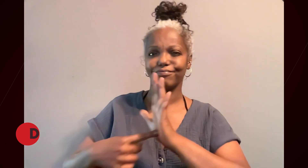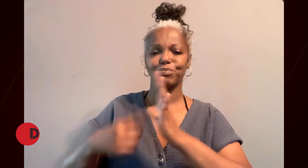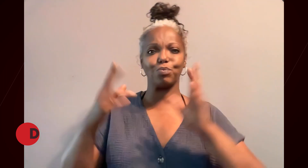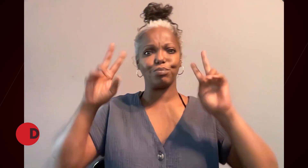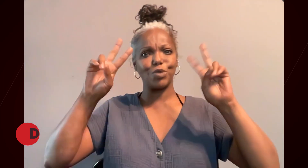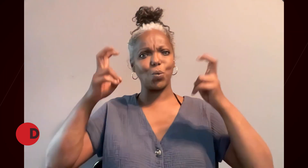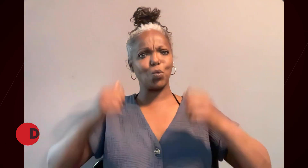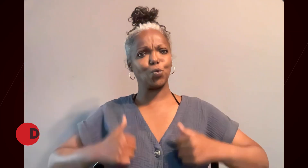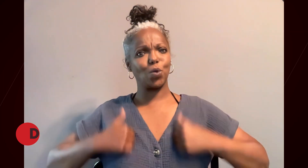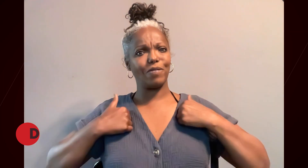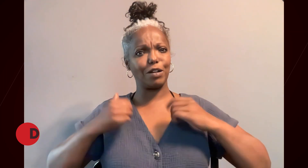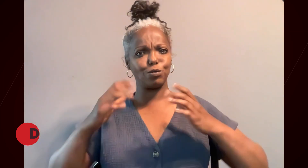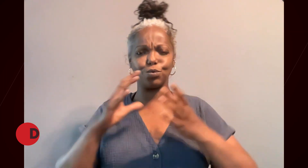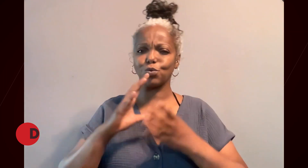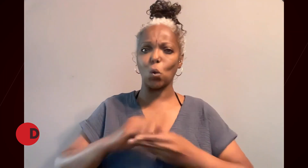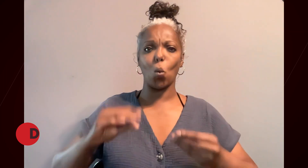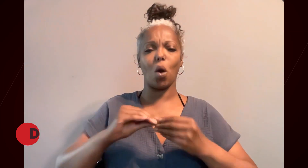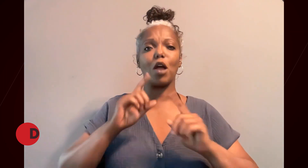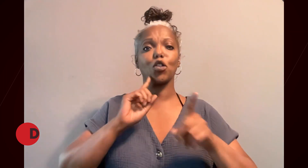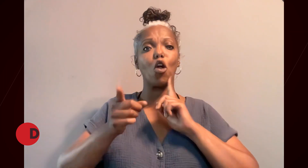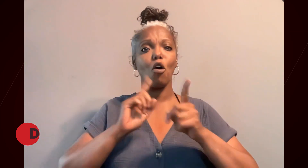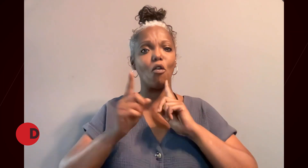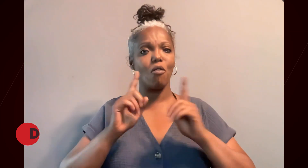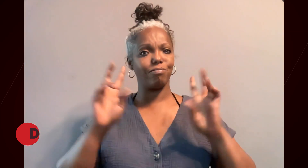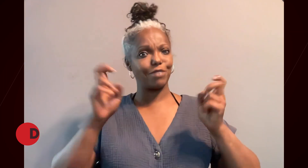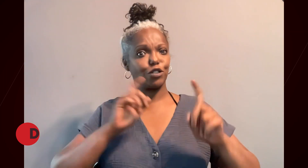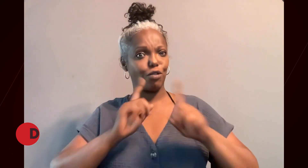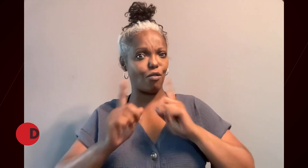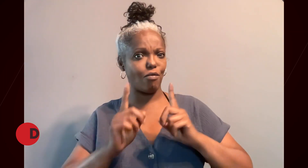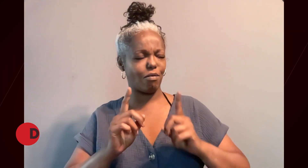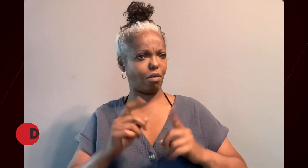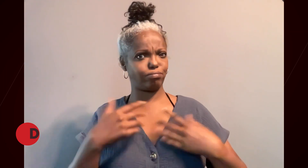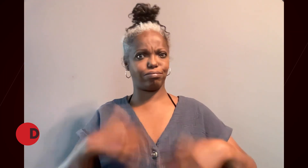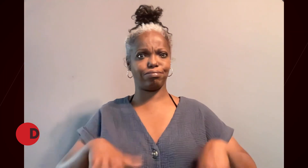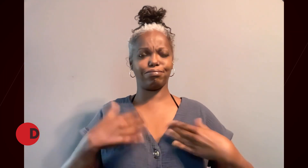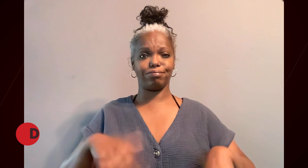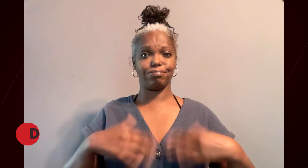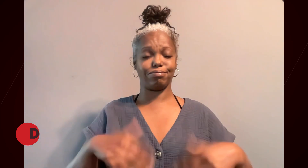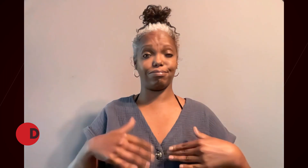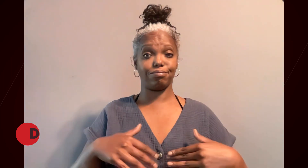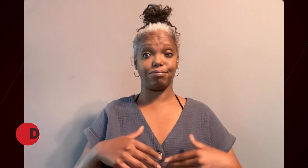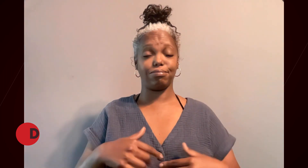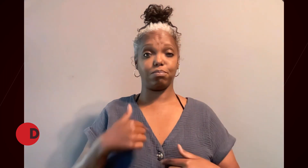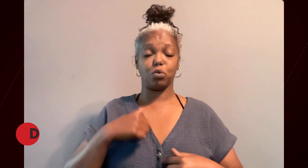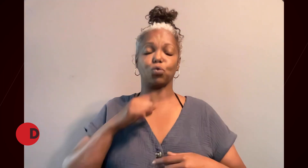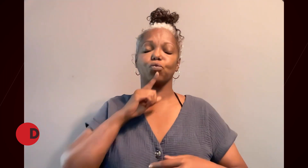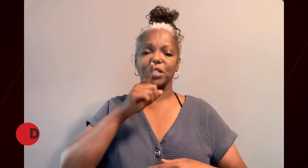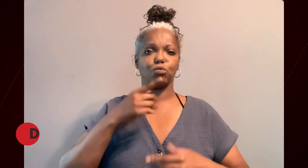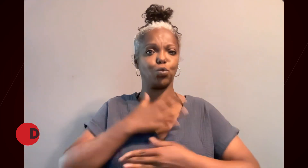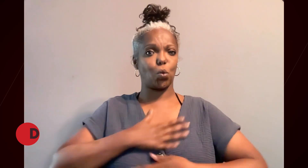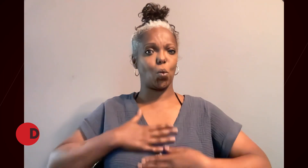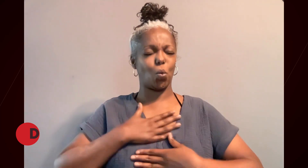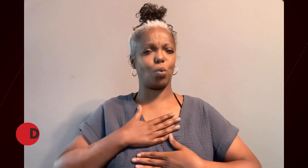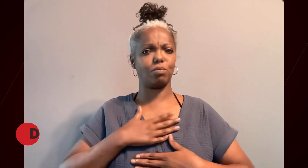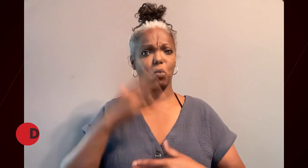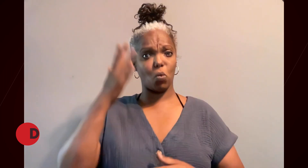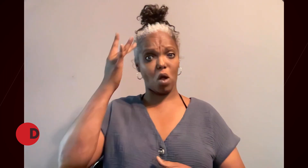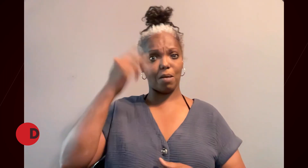We performed Survivance - it's a monologue. I really enjoyed this experience.